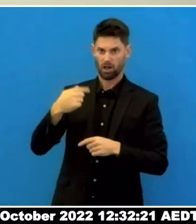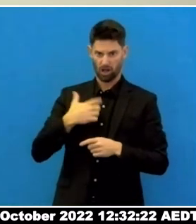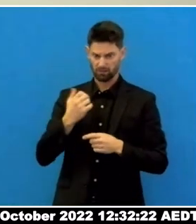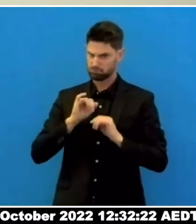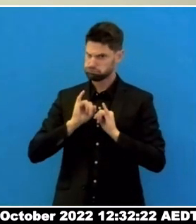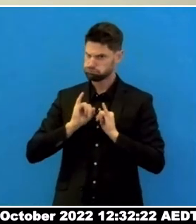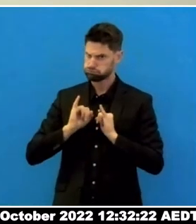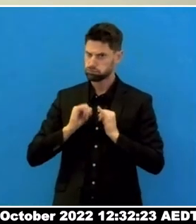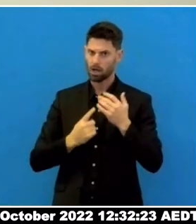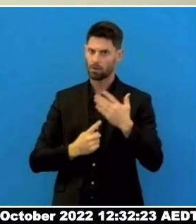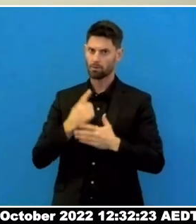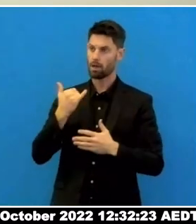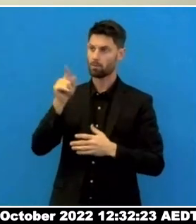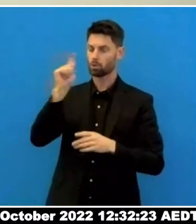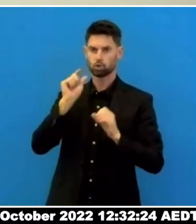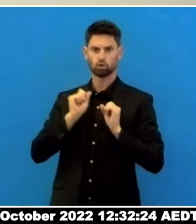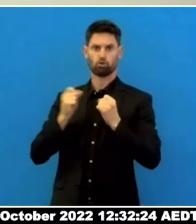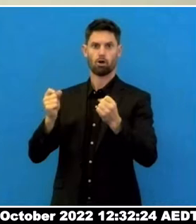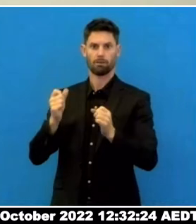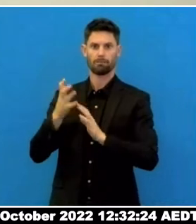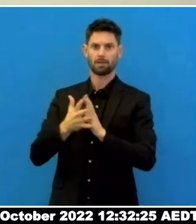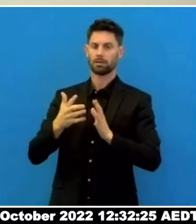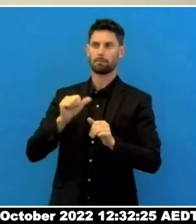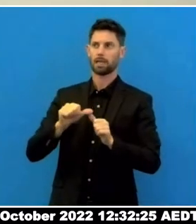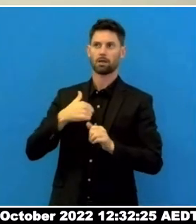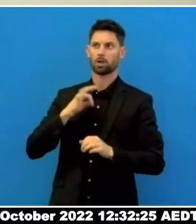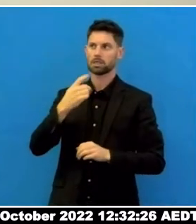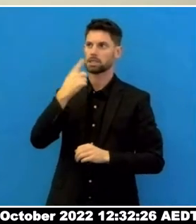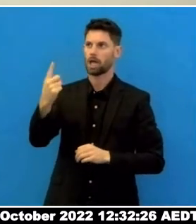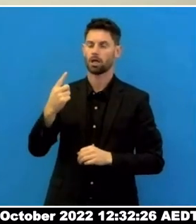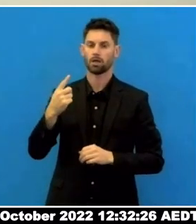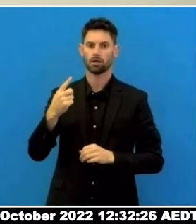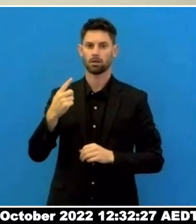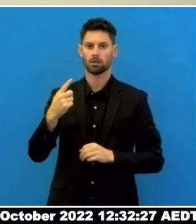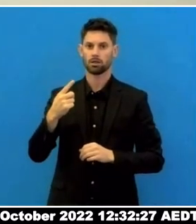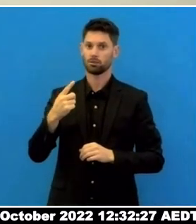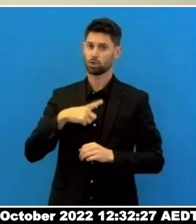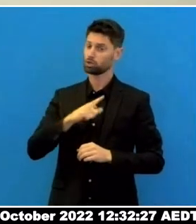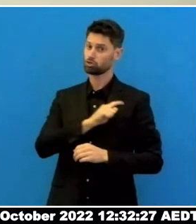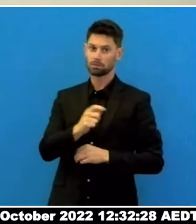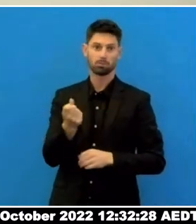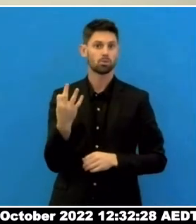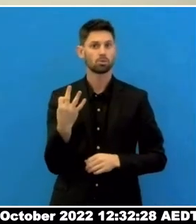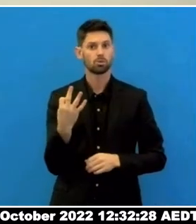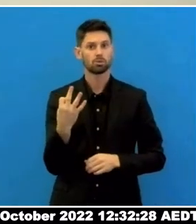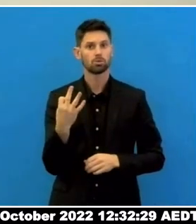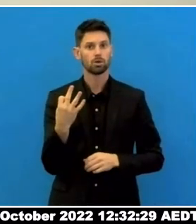that have happened to them. And so trust needs to be built, and also that sense of emotional safety,